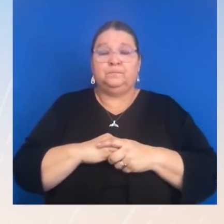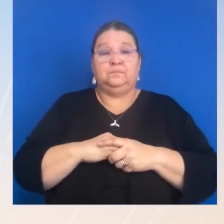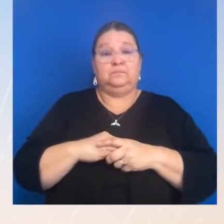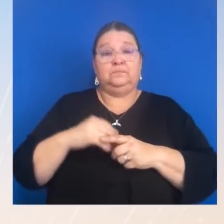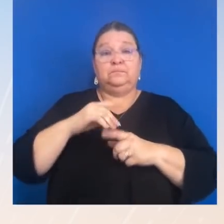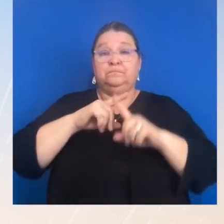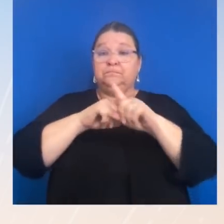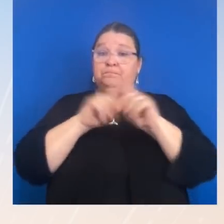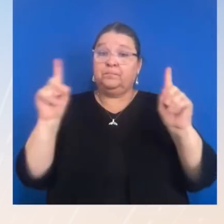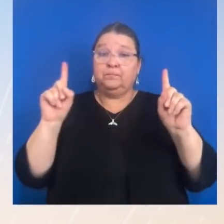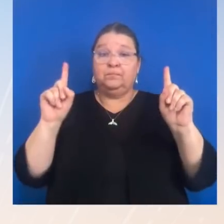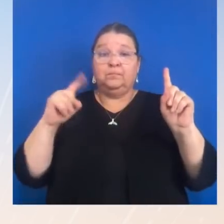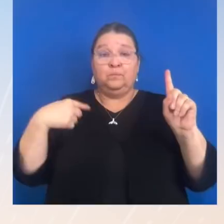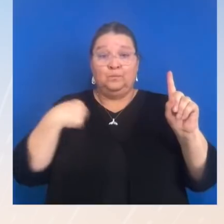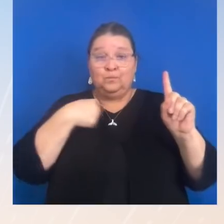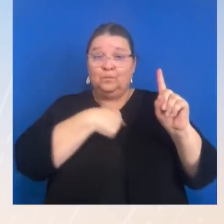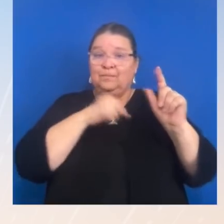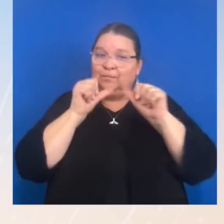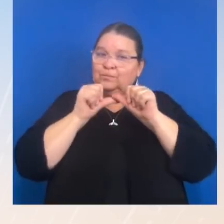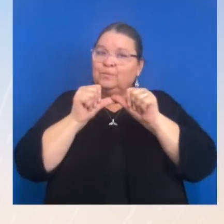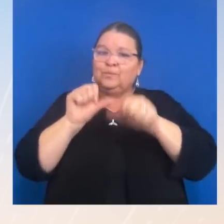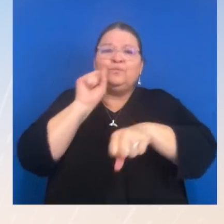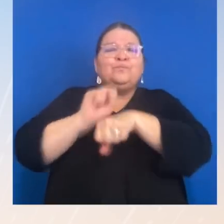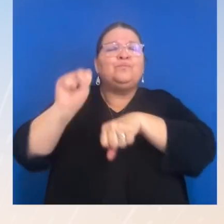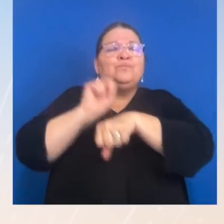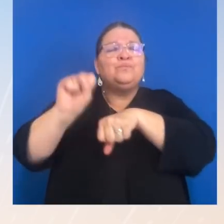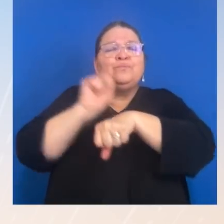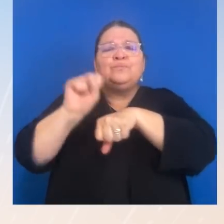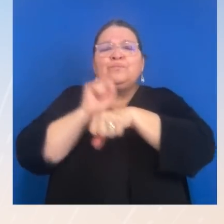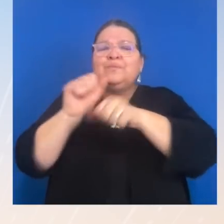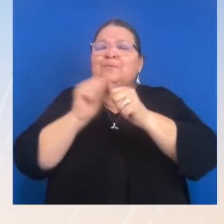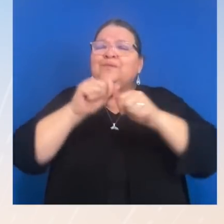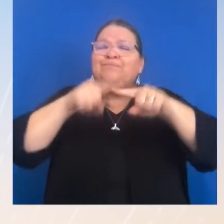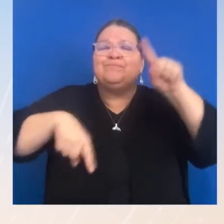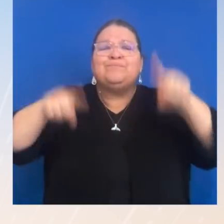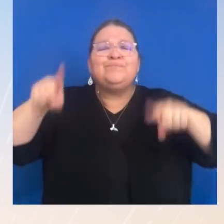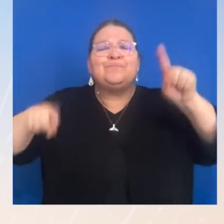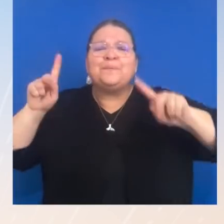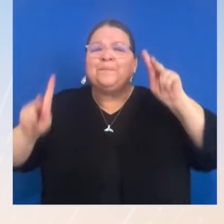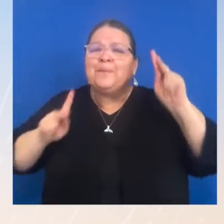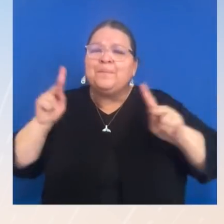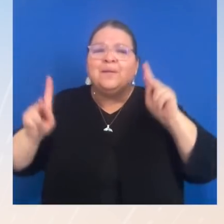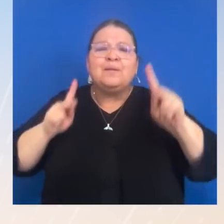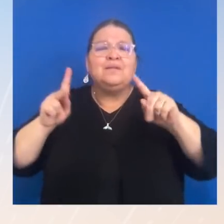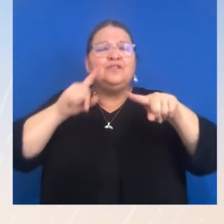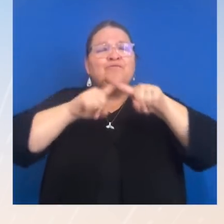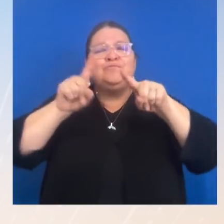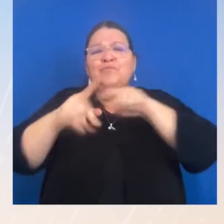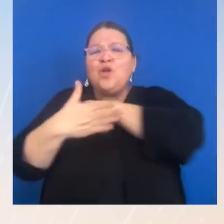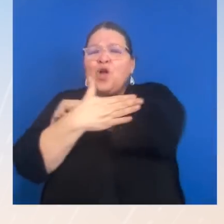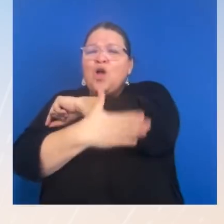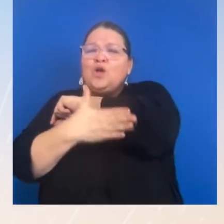to increase supply in the global marketplace, and that is where a lot of our energies are focused on, but we have not taken options off the table.